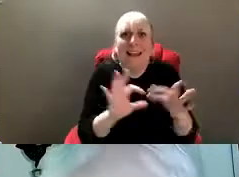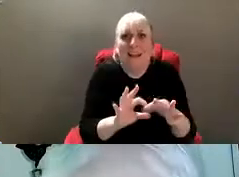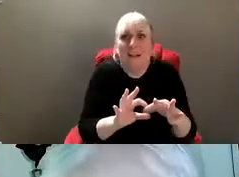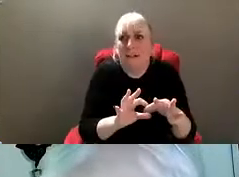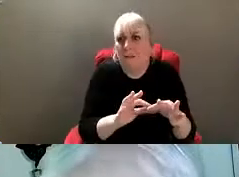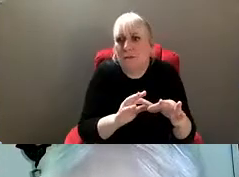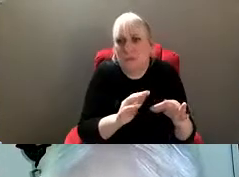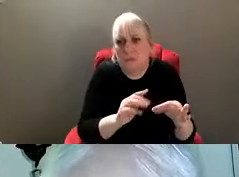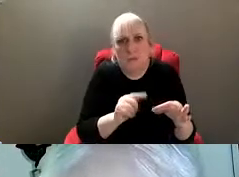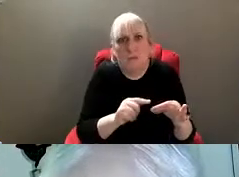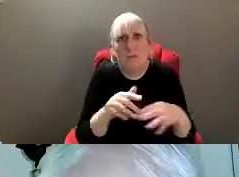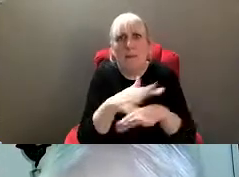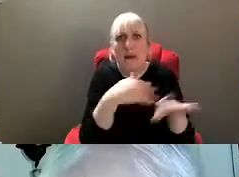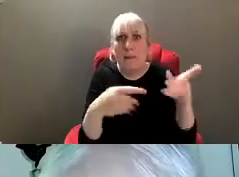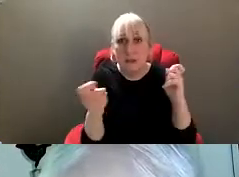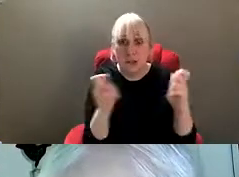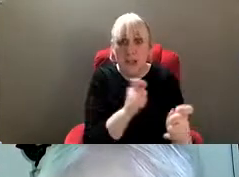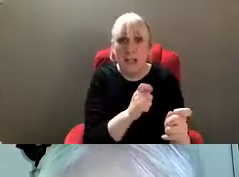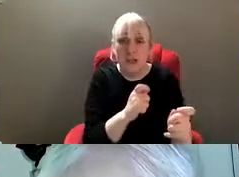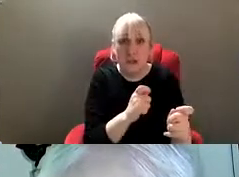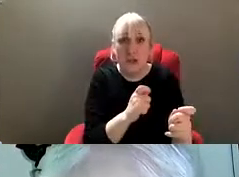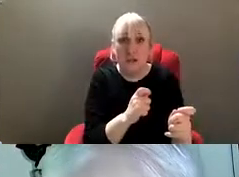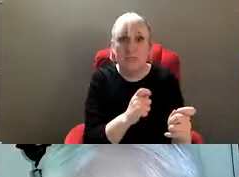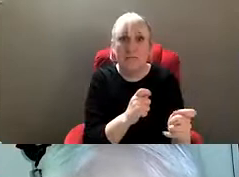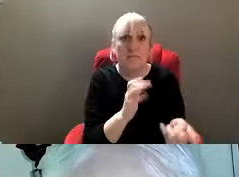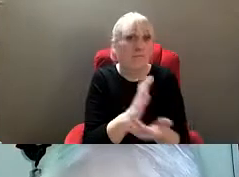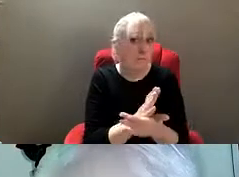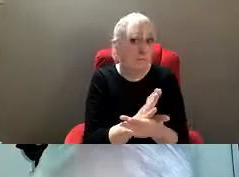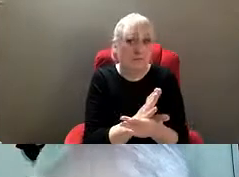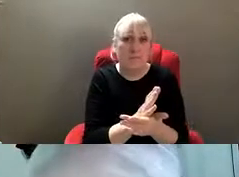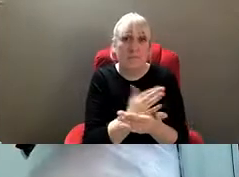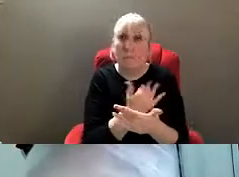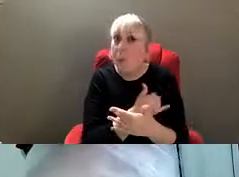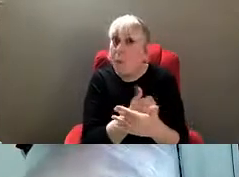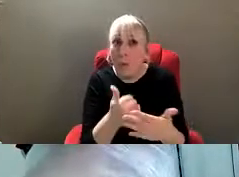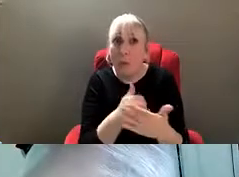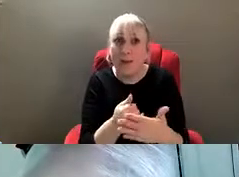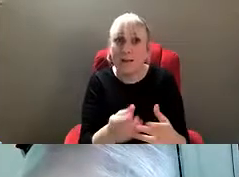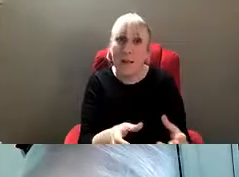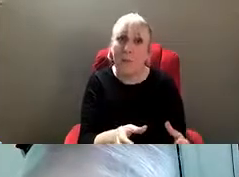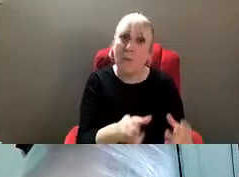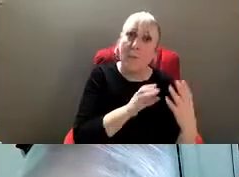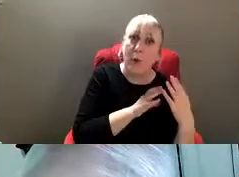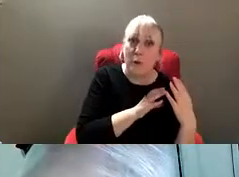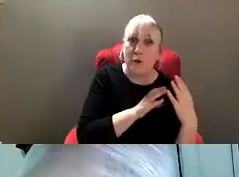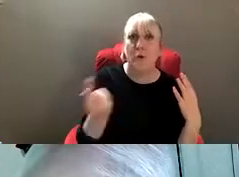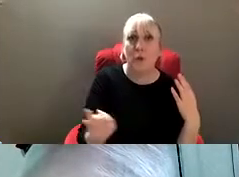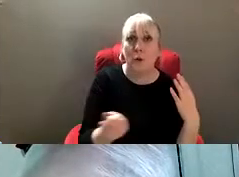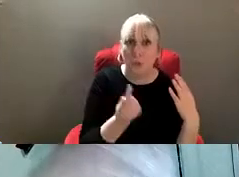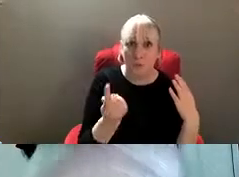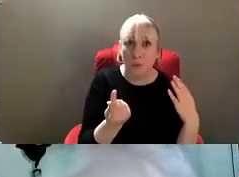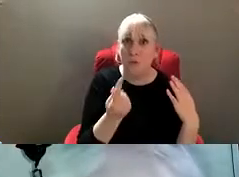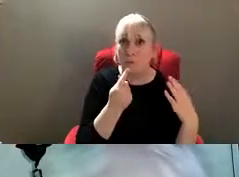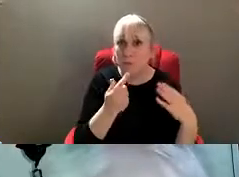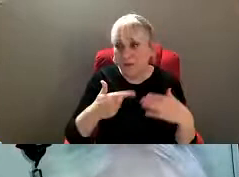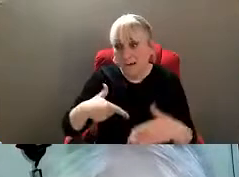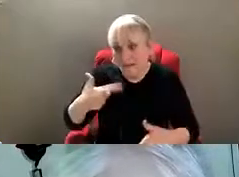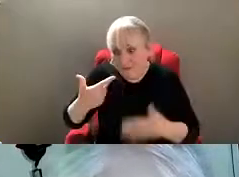uh climate change it's always the burden of survival and taking care of the family and